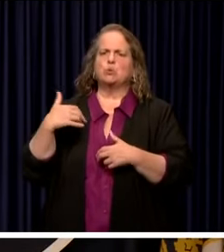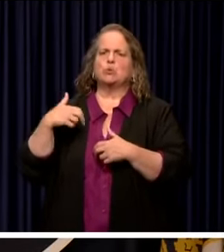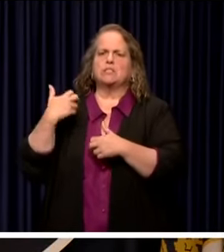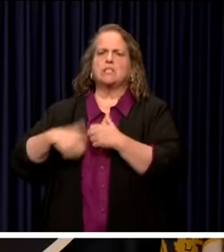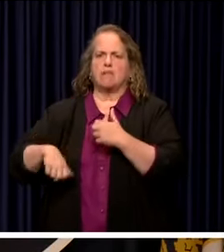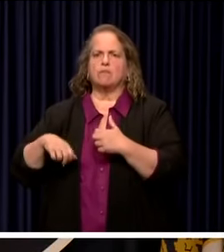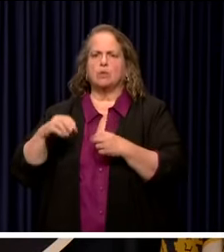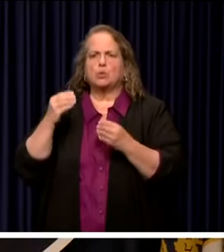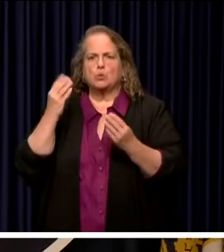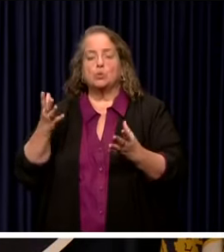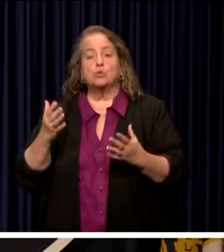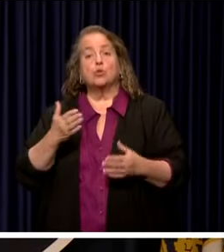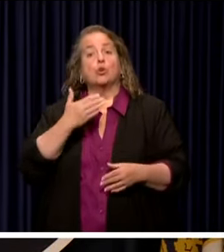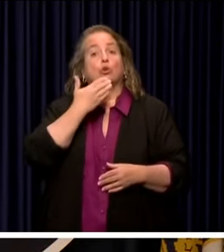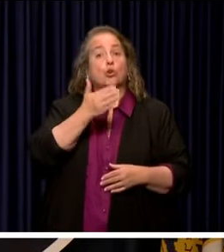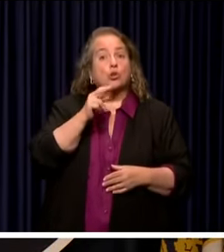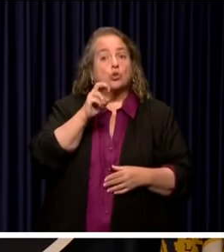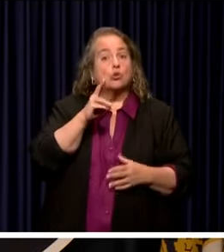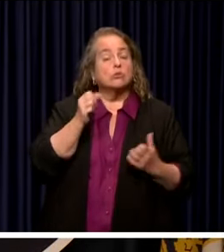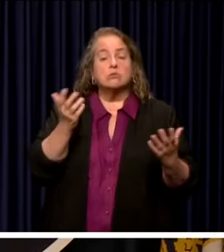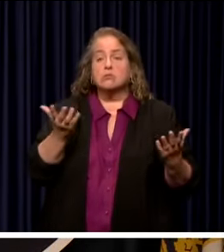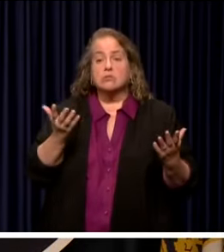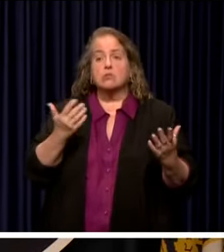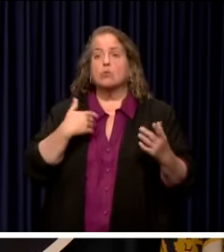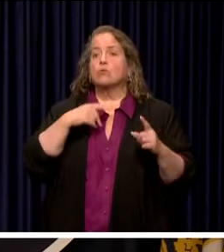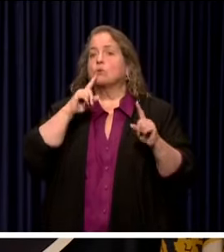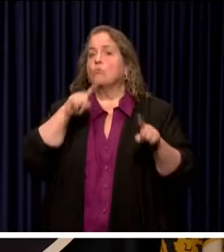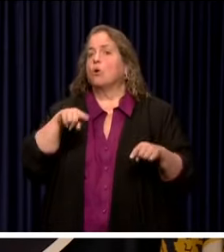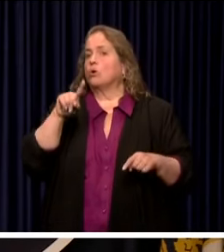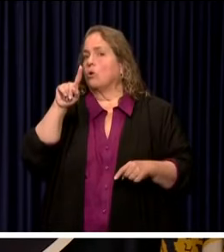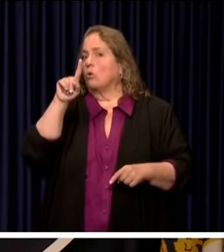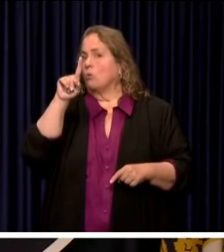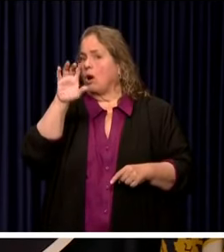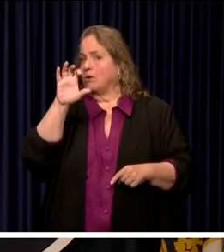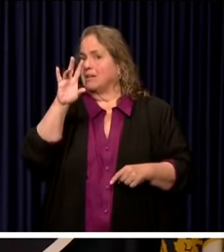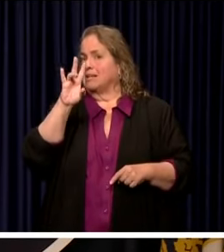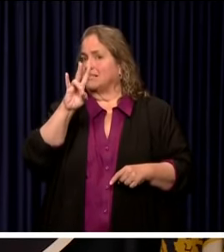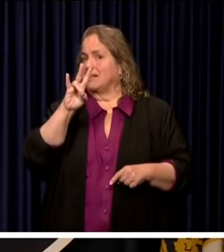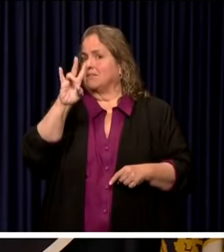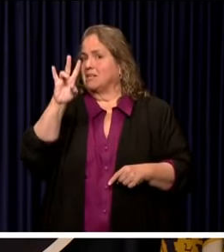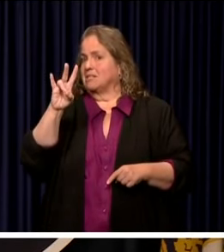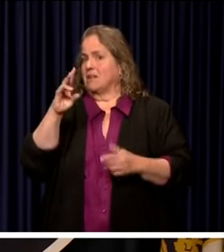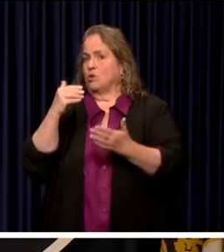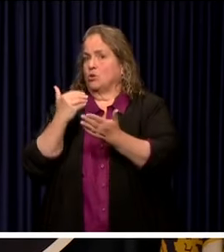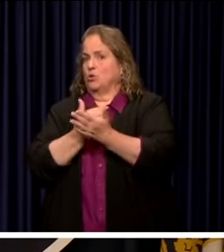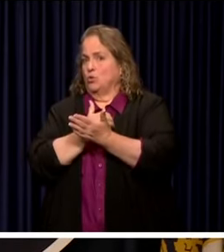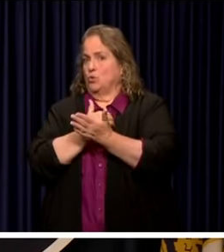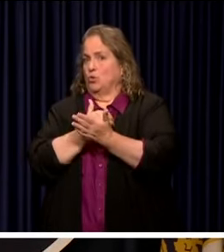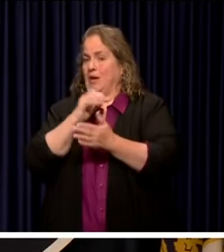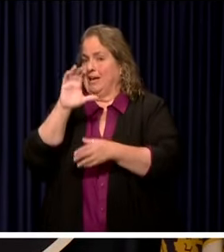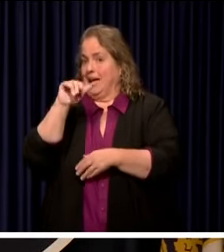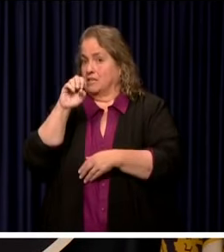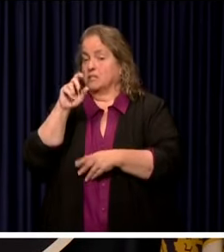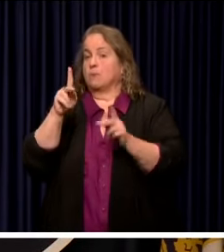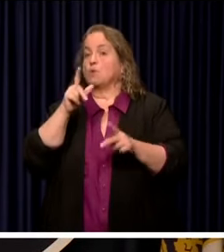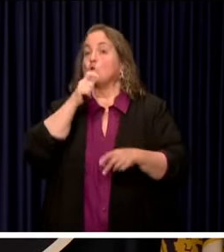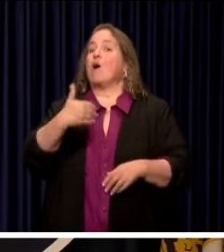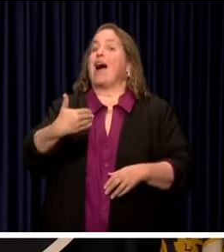GIVEN THAT WE'RE A MONTH INTO THIS, IT AT LEAST LETS US KNOW